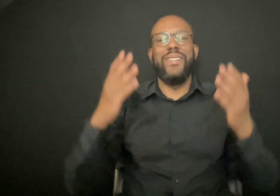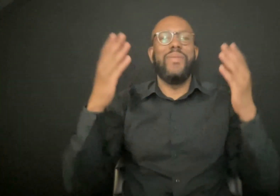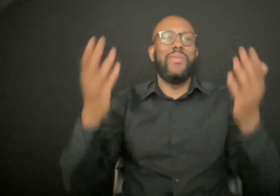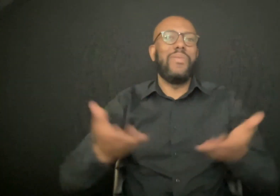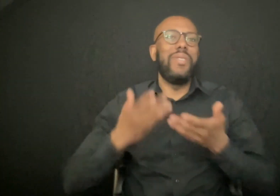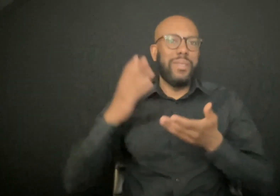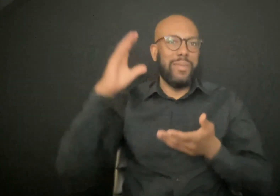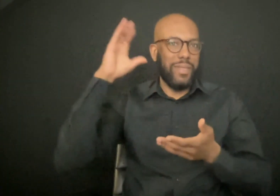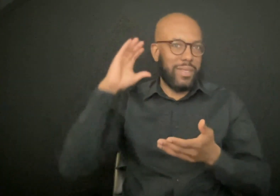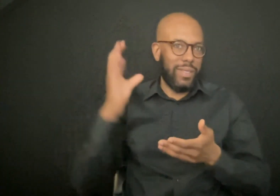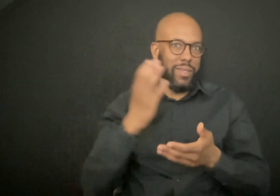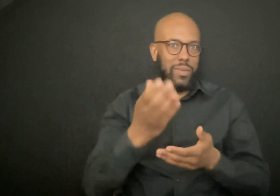Welcome to sign One News.